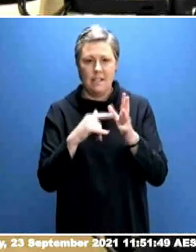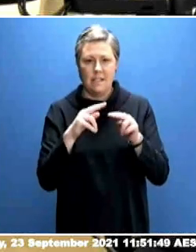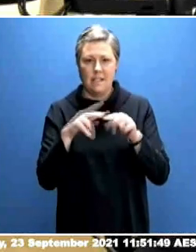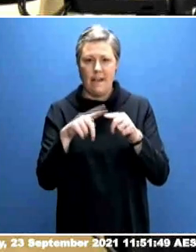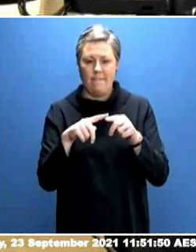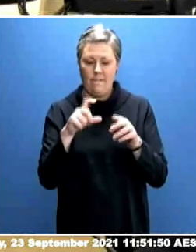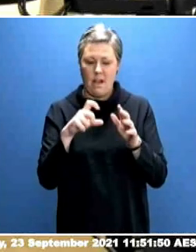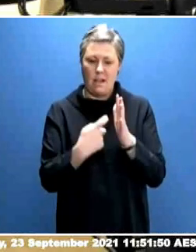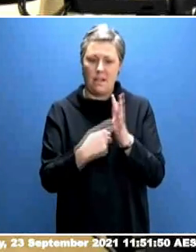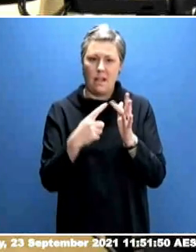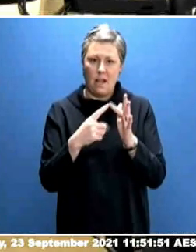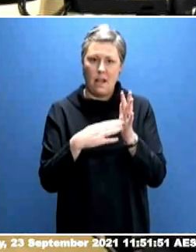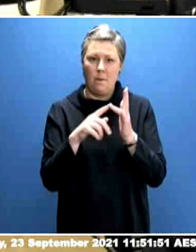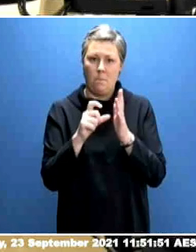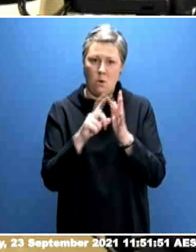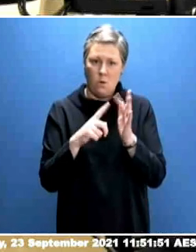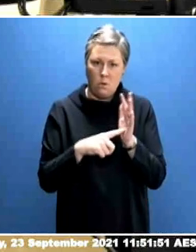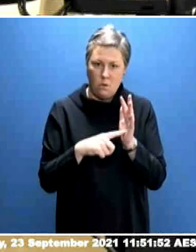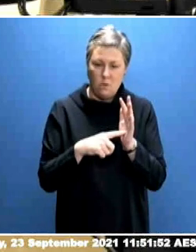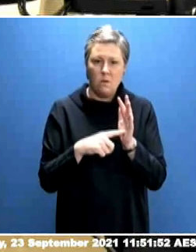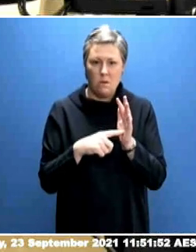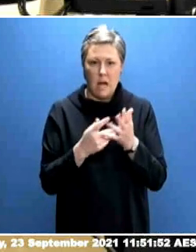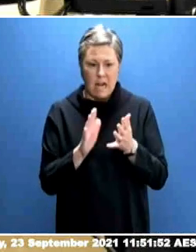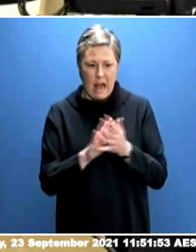and the Secure Care practice in that jurisdiction.